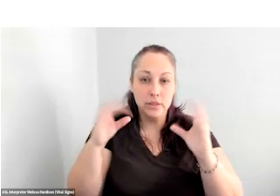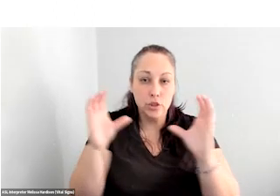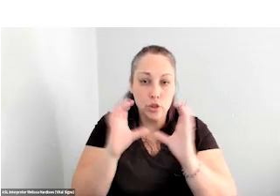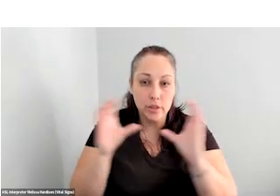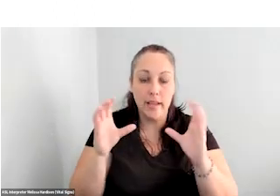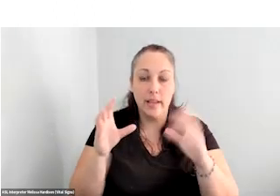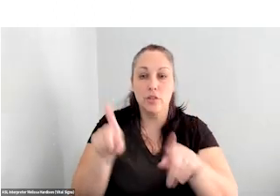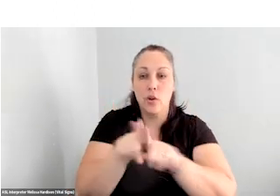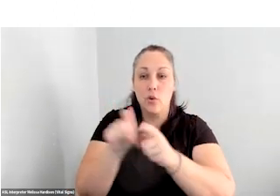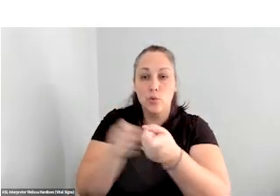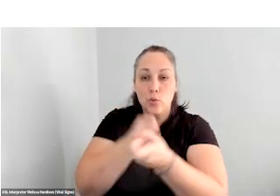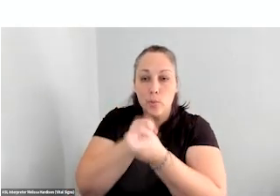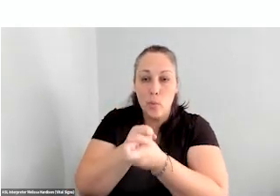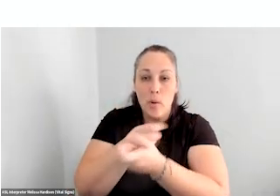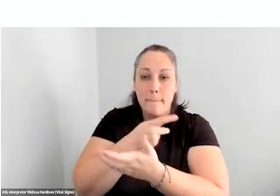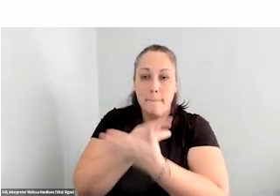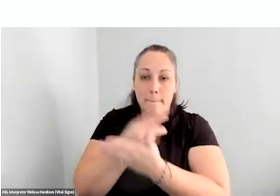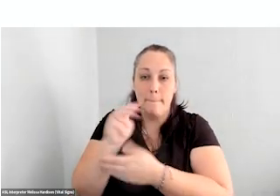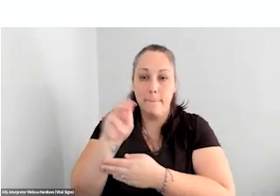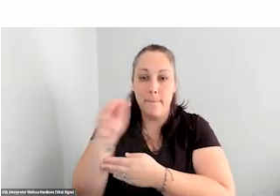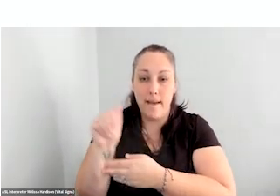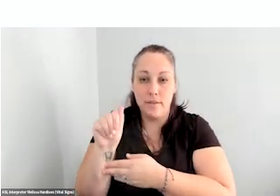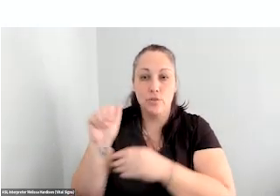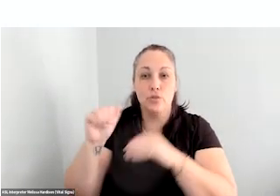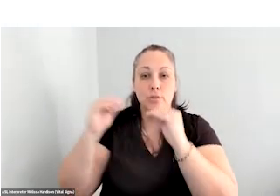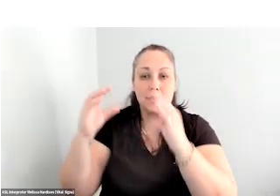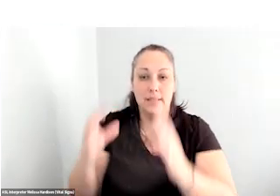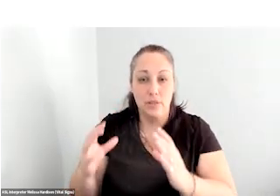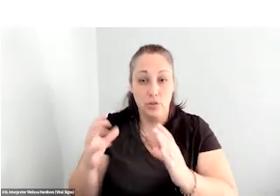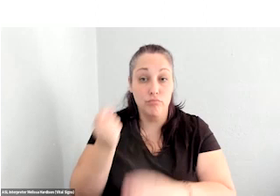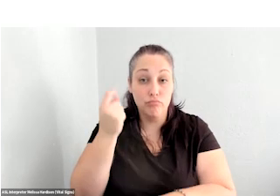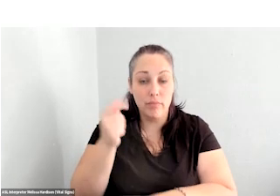Additionally, the Robert Noyce Teacher Scholarship Program also provides research